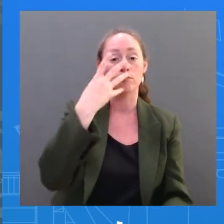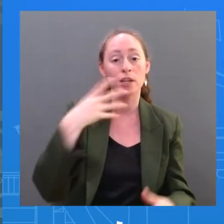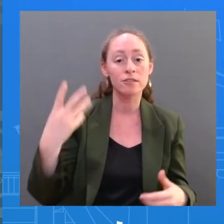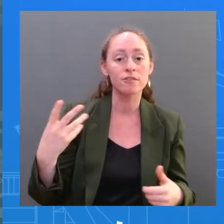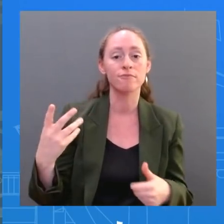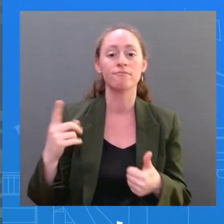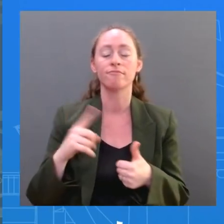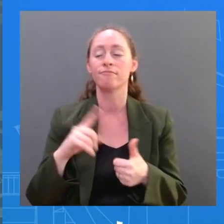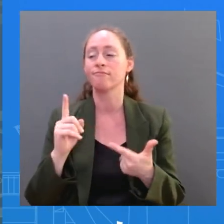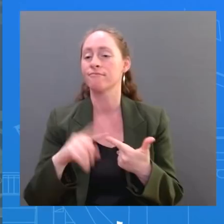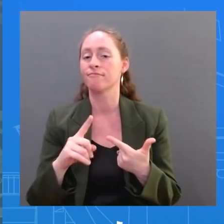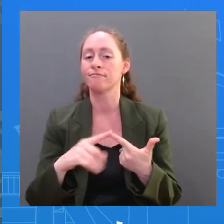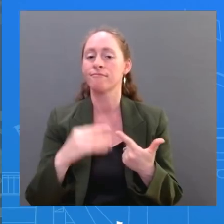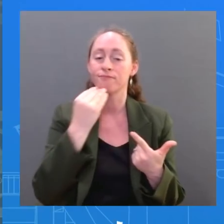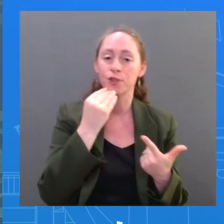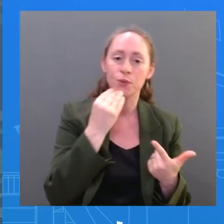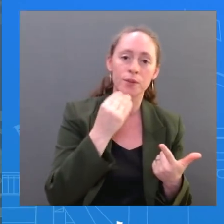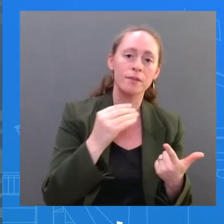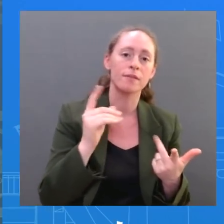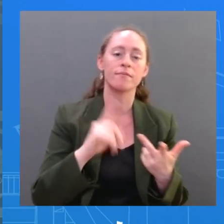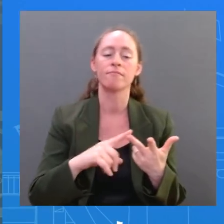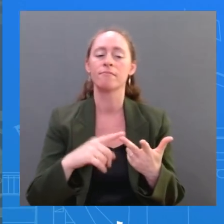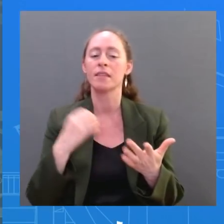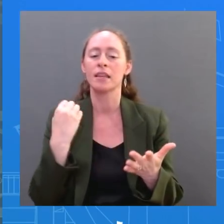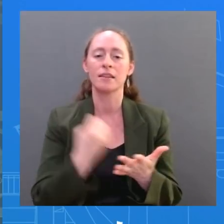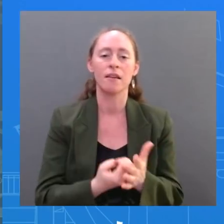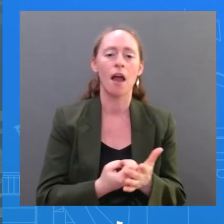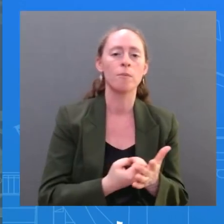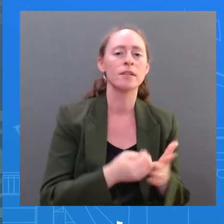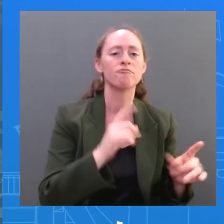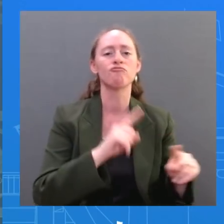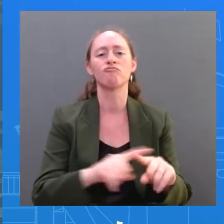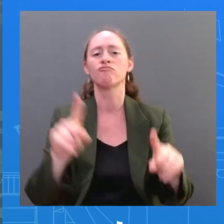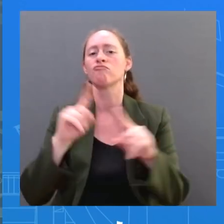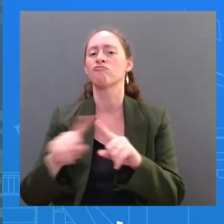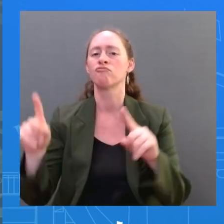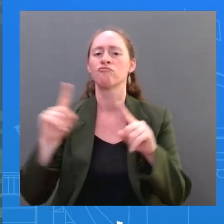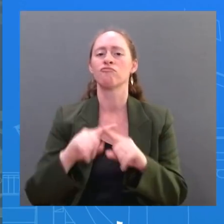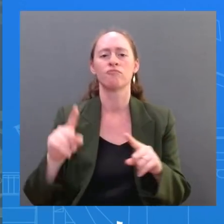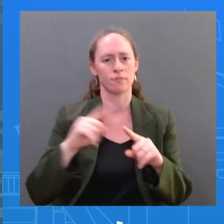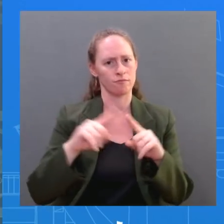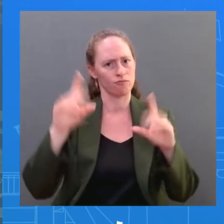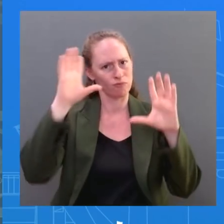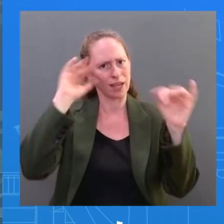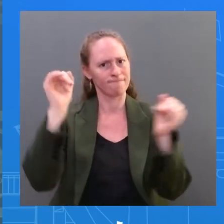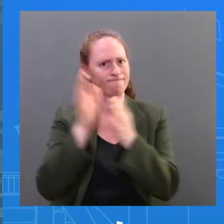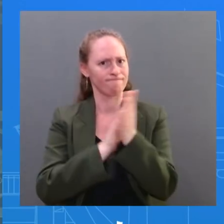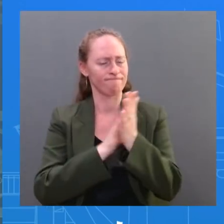to having that conversation, and he's going to welcome them next week. The Press: Can you -- could you address that second part?